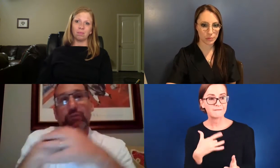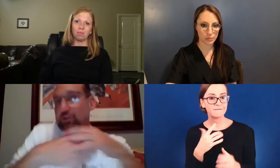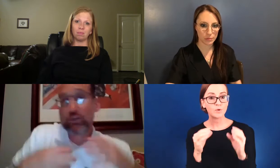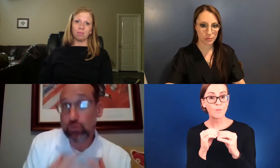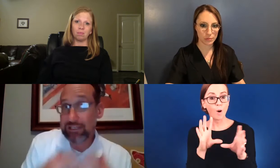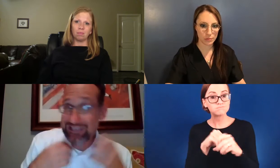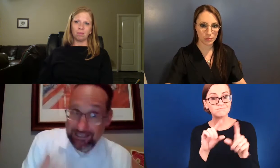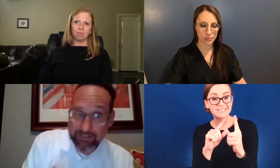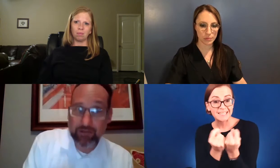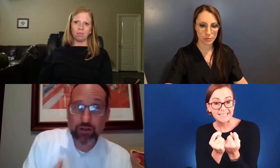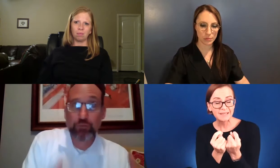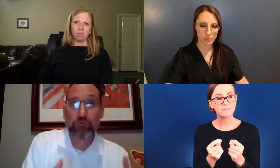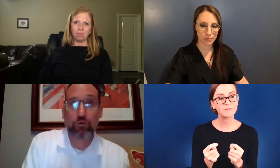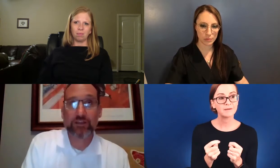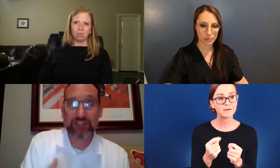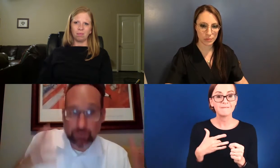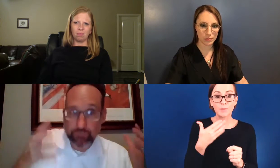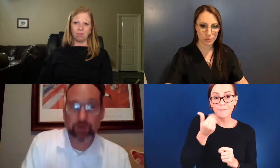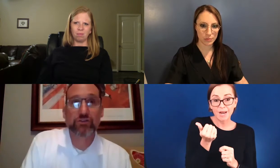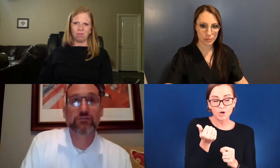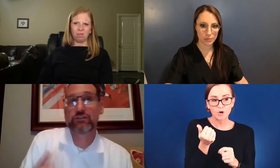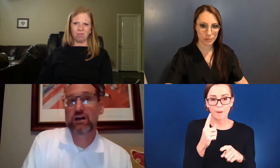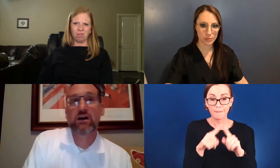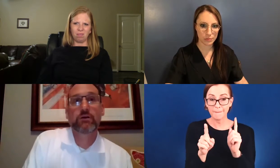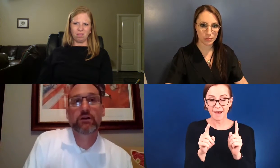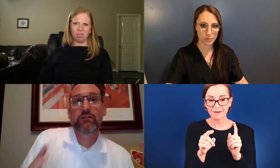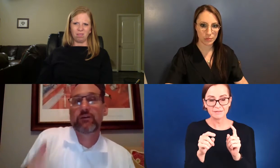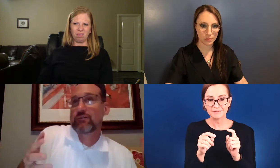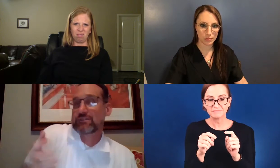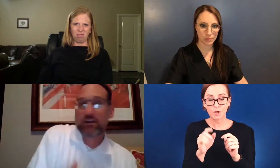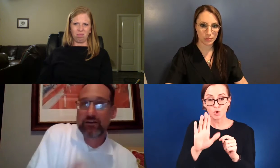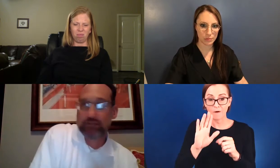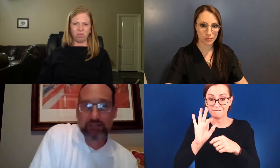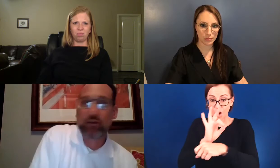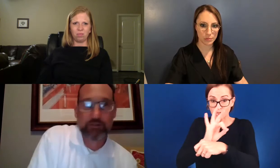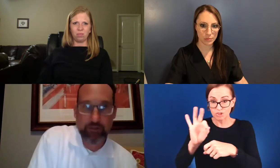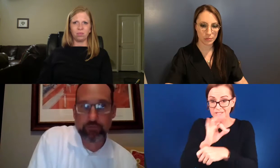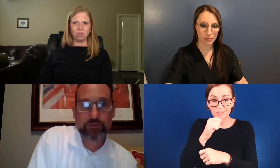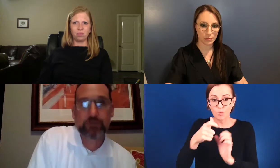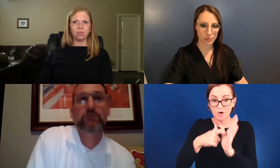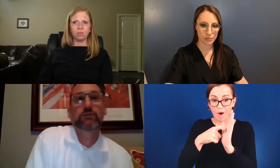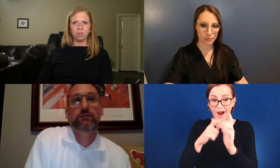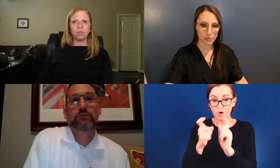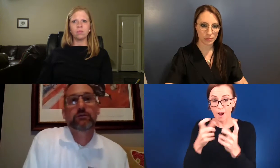but they're not truly necessary to perform the essential functions of the job, then there's not an